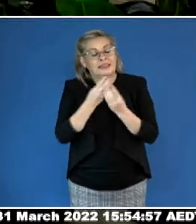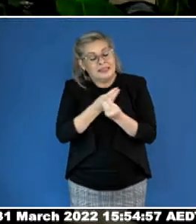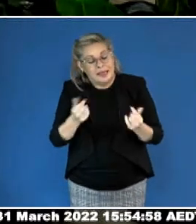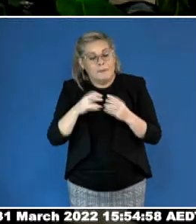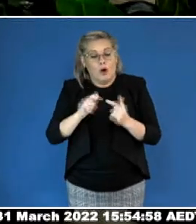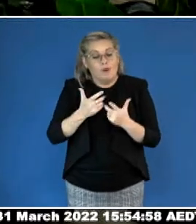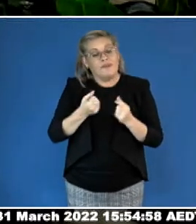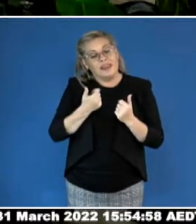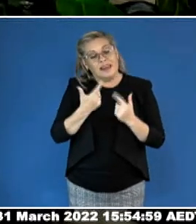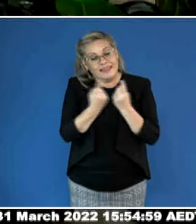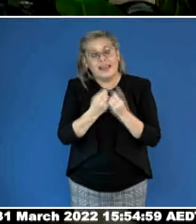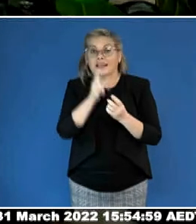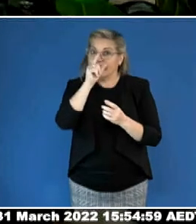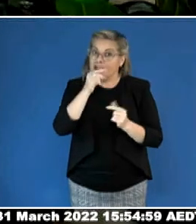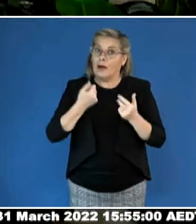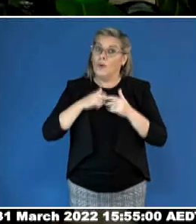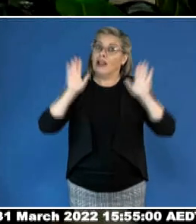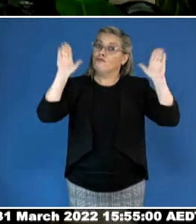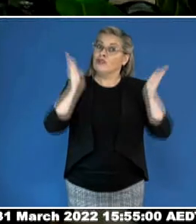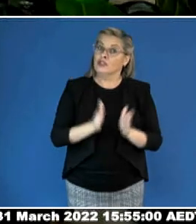our community's vulnerability to experiencing such violence.